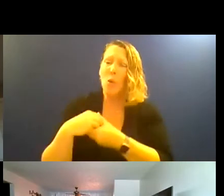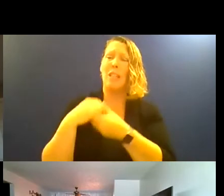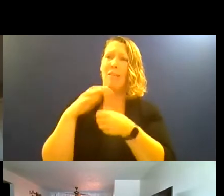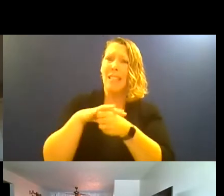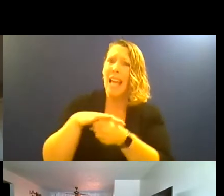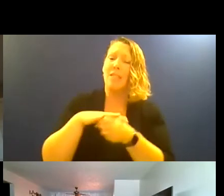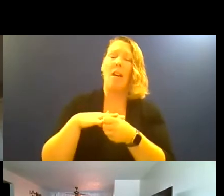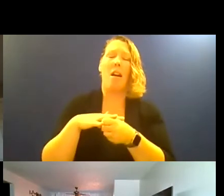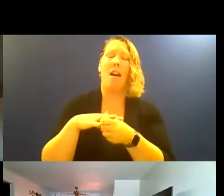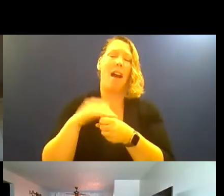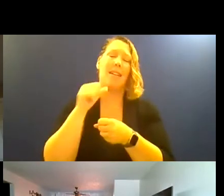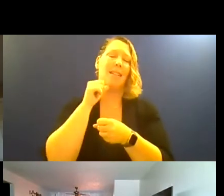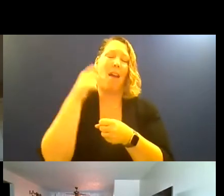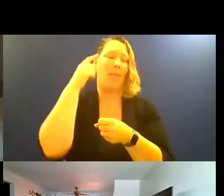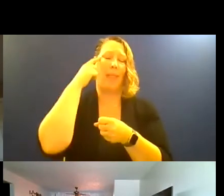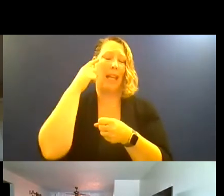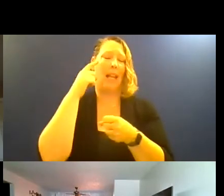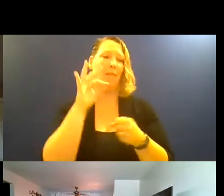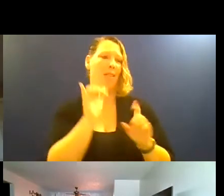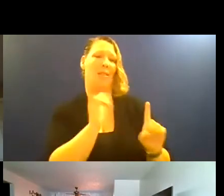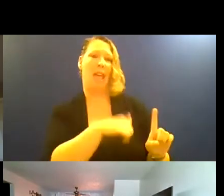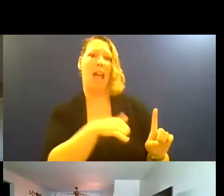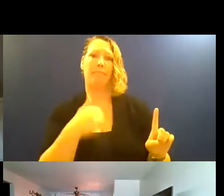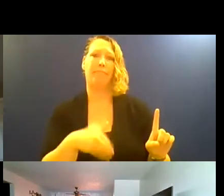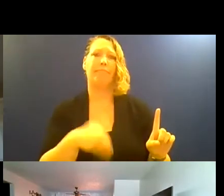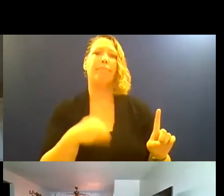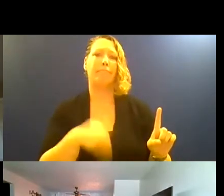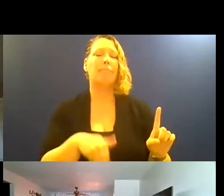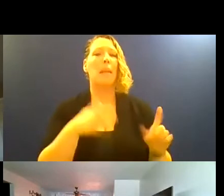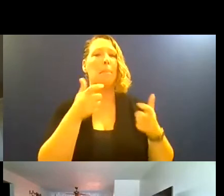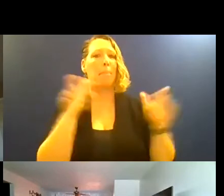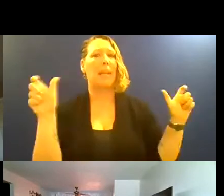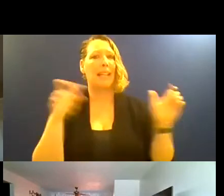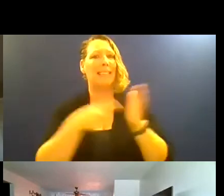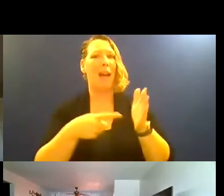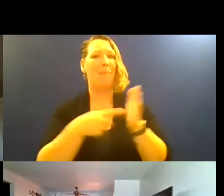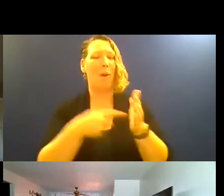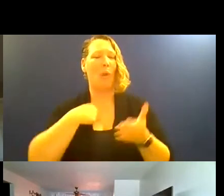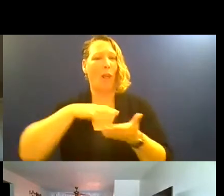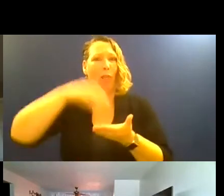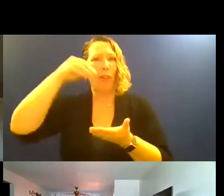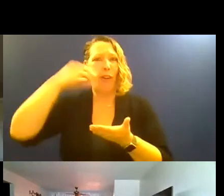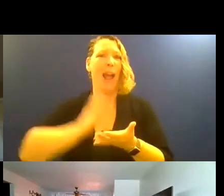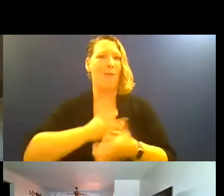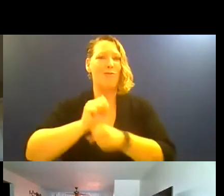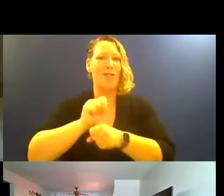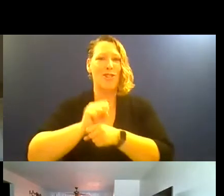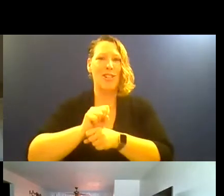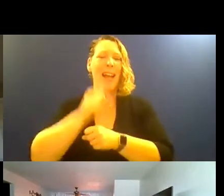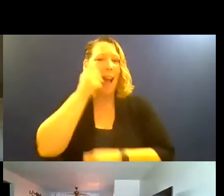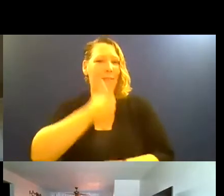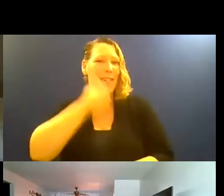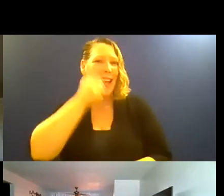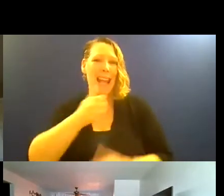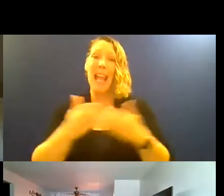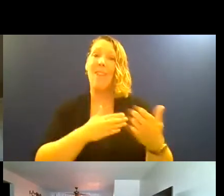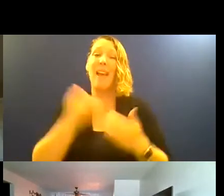it was not on my radar in the way that it needed to be and I think it's a prime example that we're learning in this work every day, even those of us who do it every day.